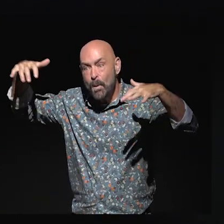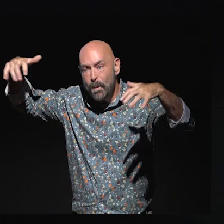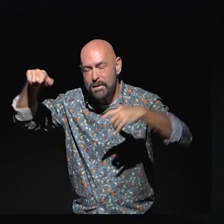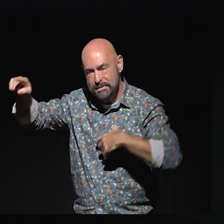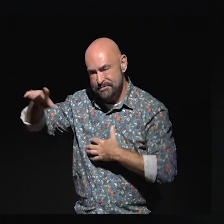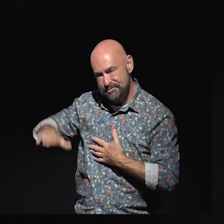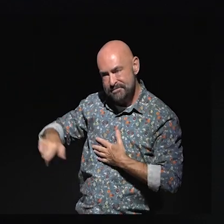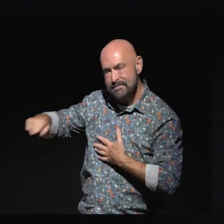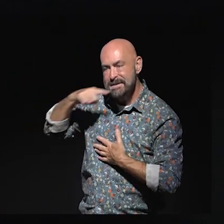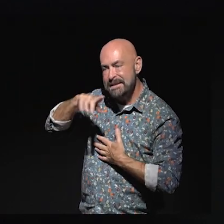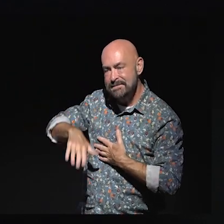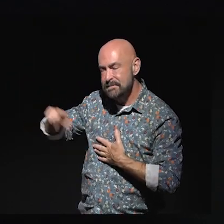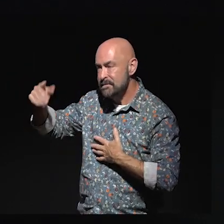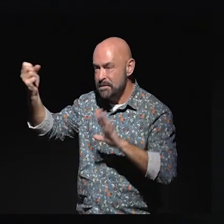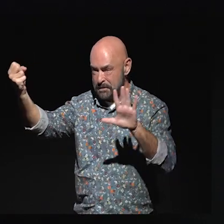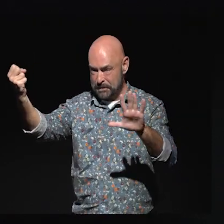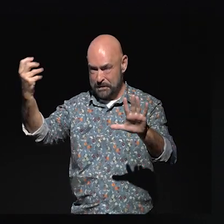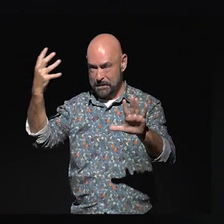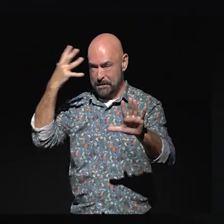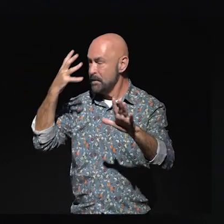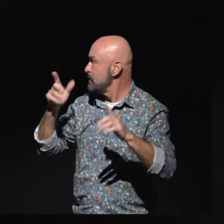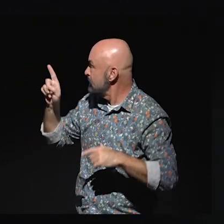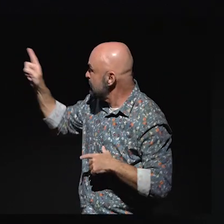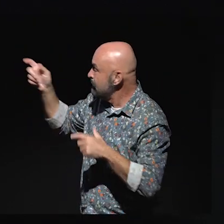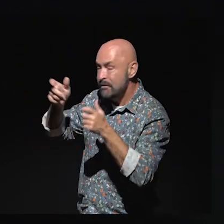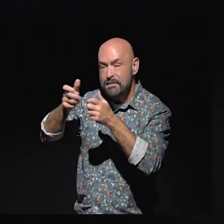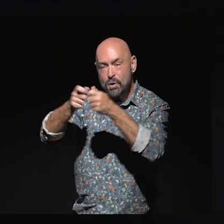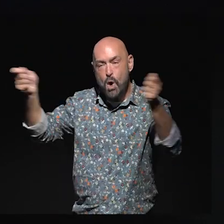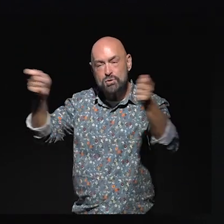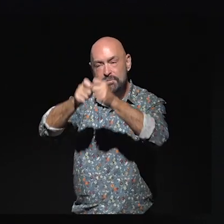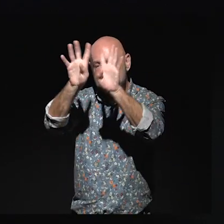now coming through the curtain that he has painted over it.